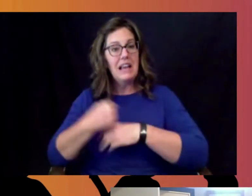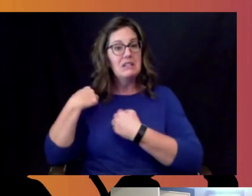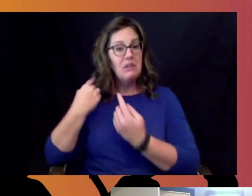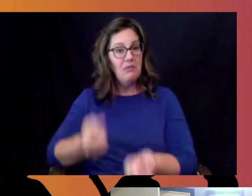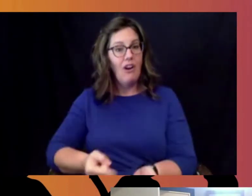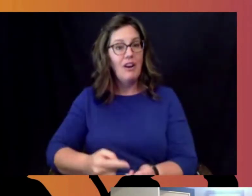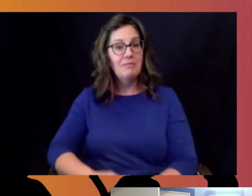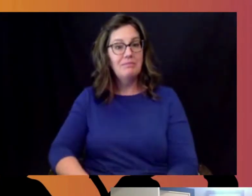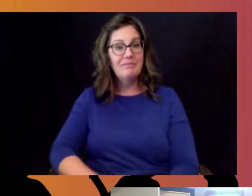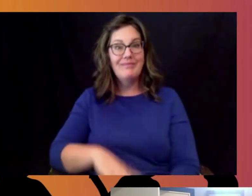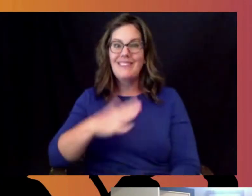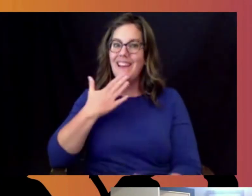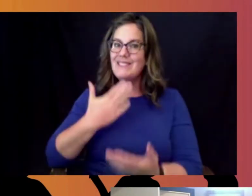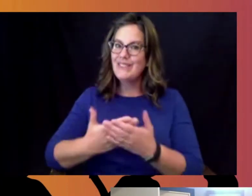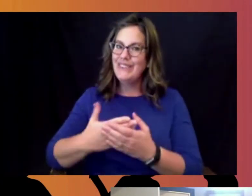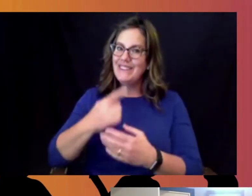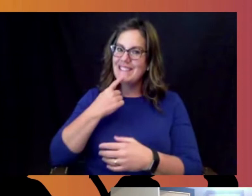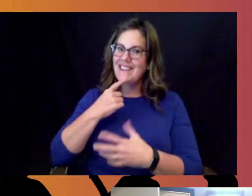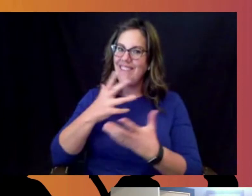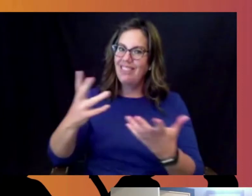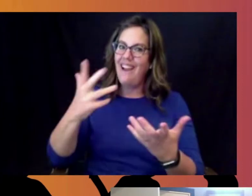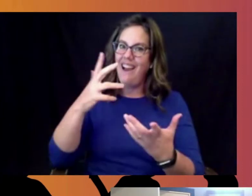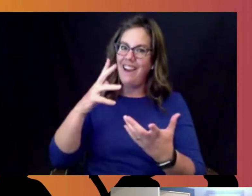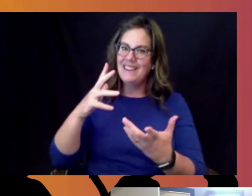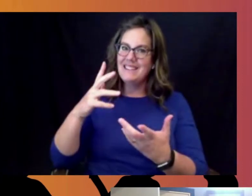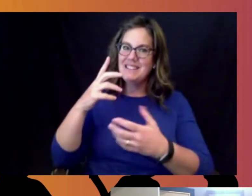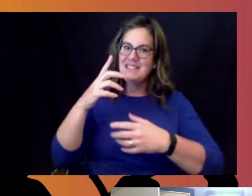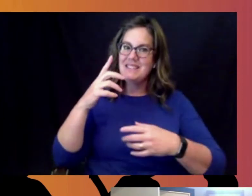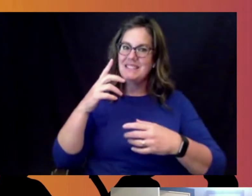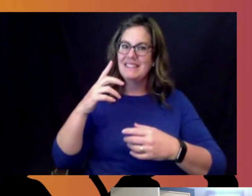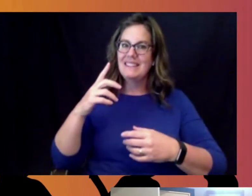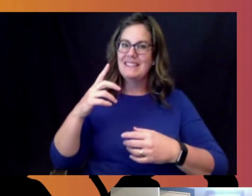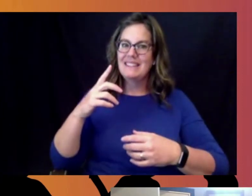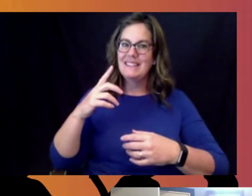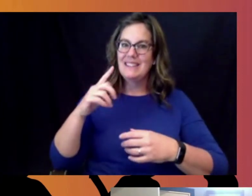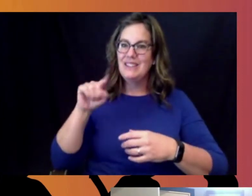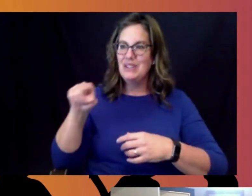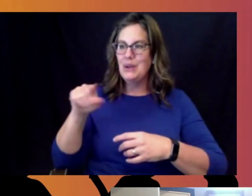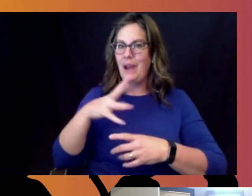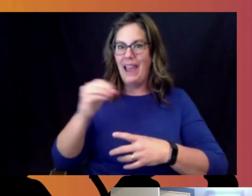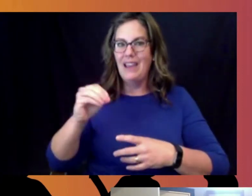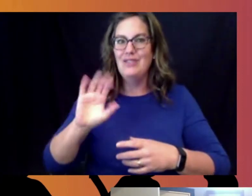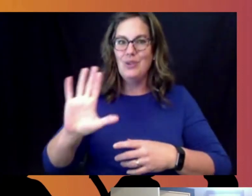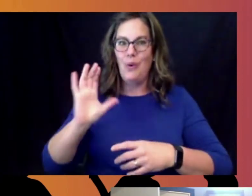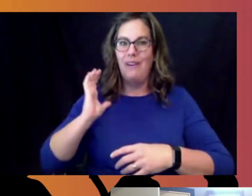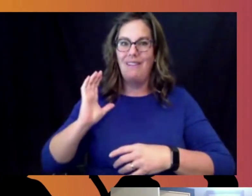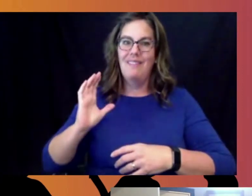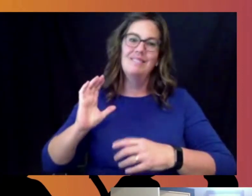good that says a lot considering you and your colleagues are running this major event yeah